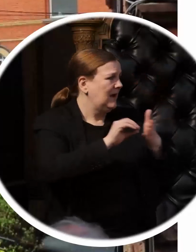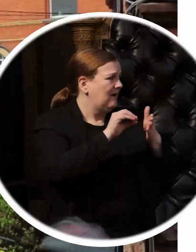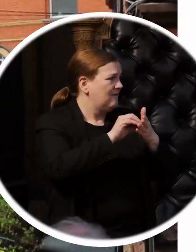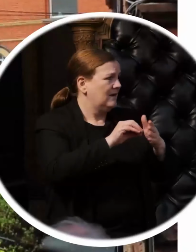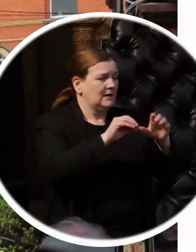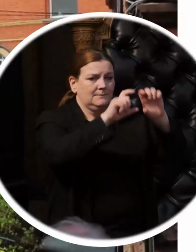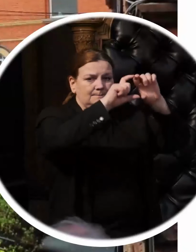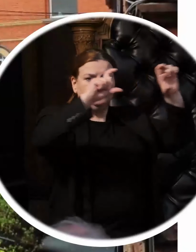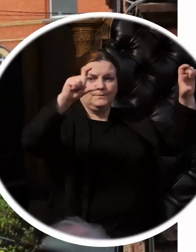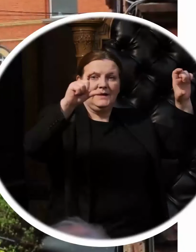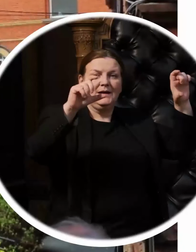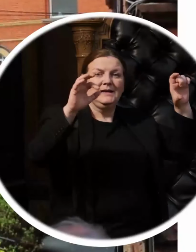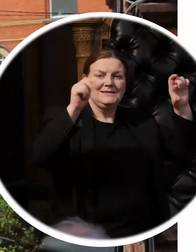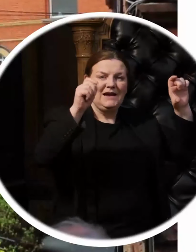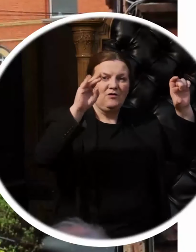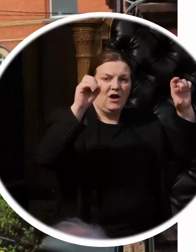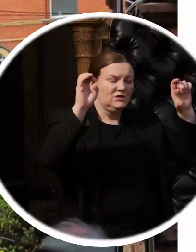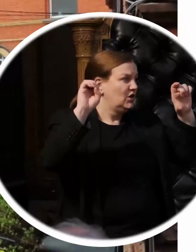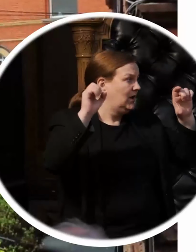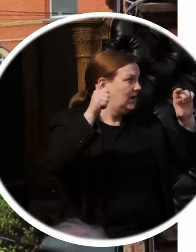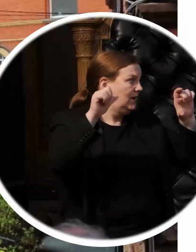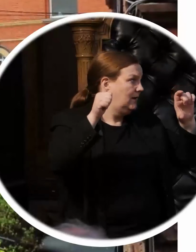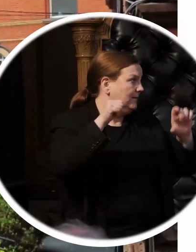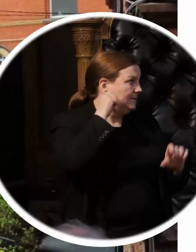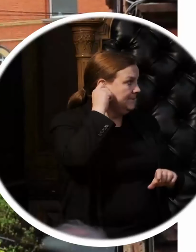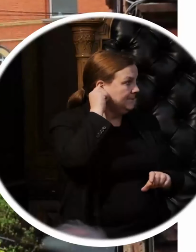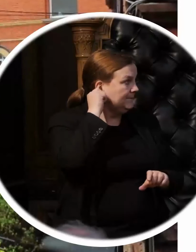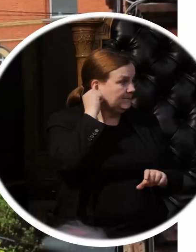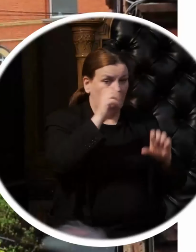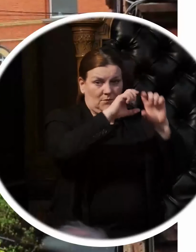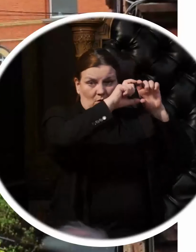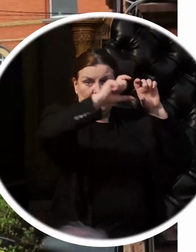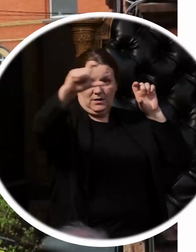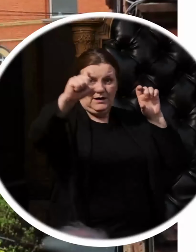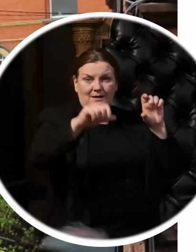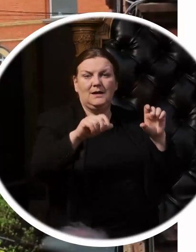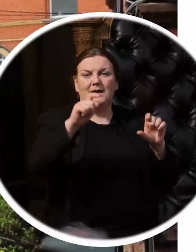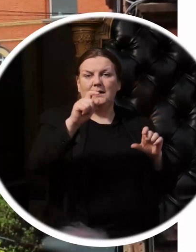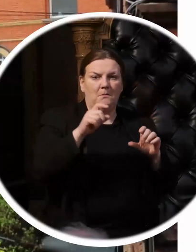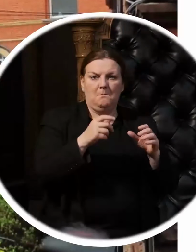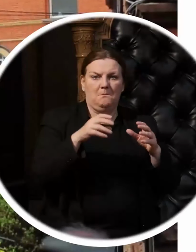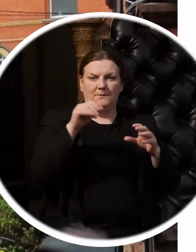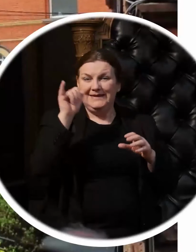This bit all along there that's moulded yellow terracotta.